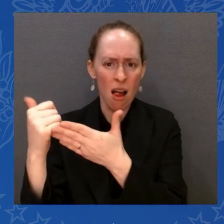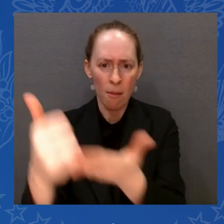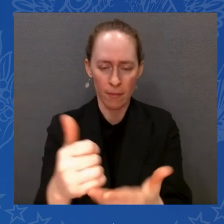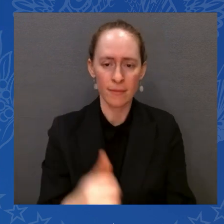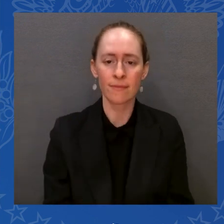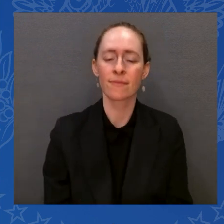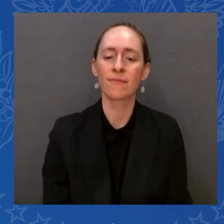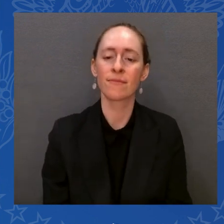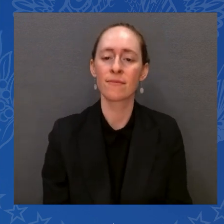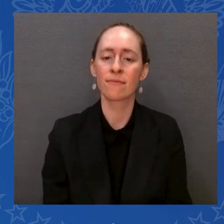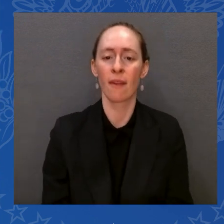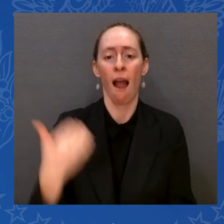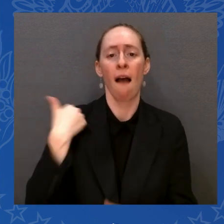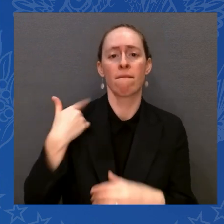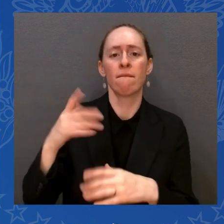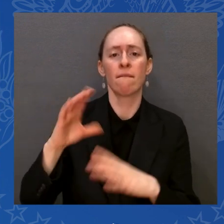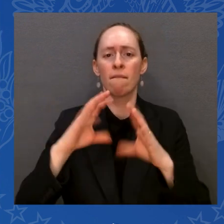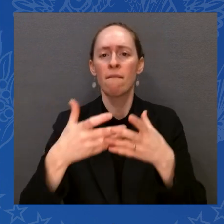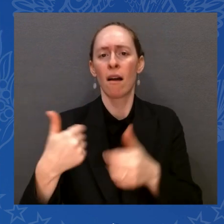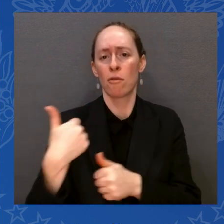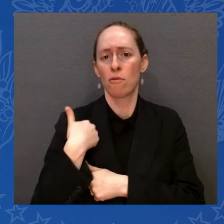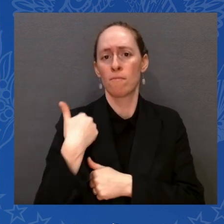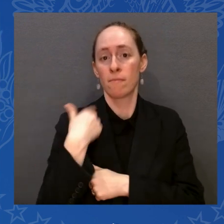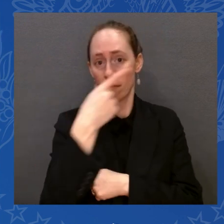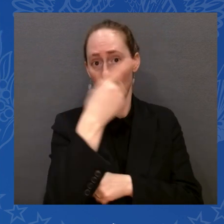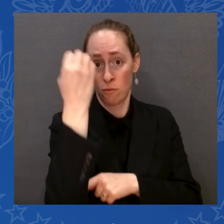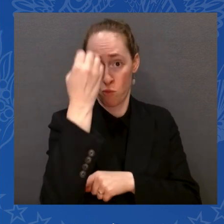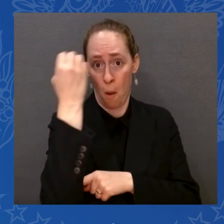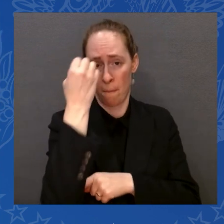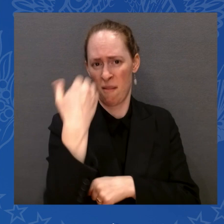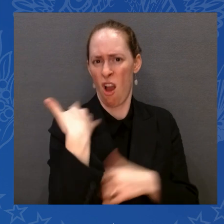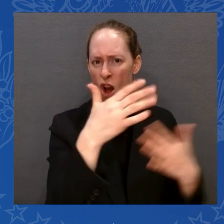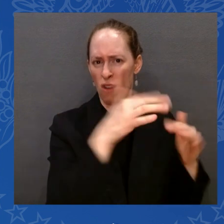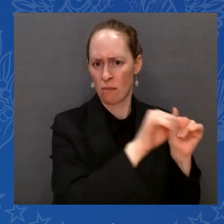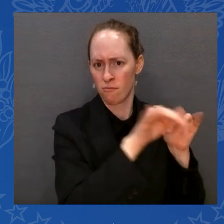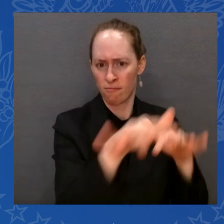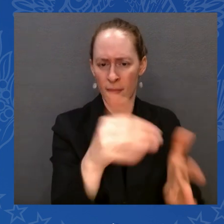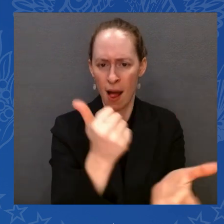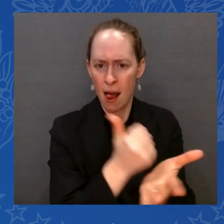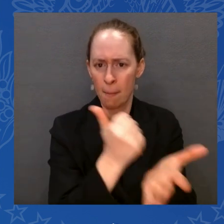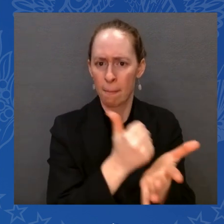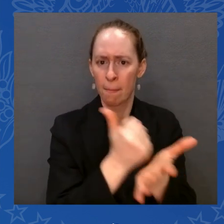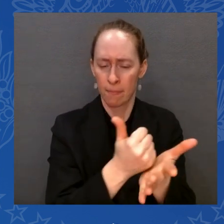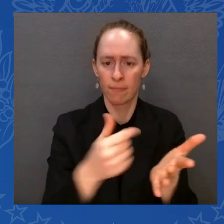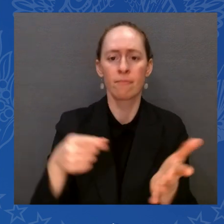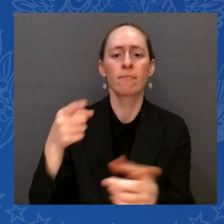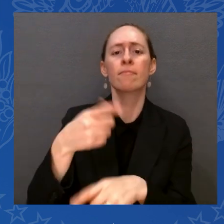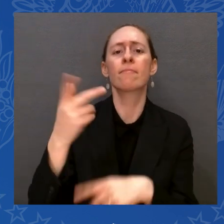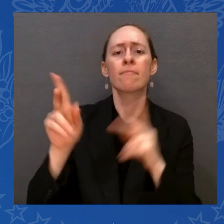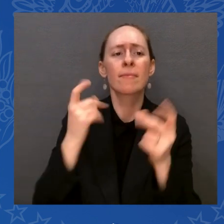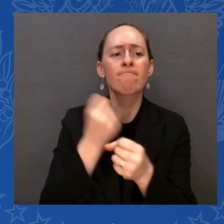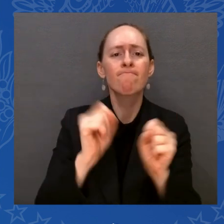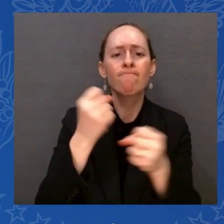In Syria, the U.S. is supporting humanitarian partners. We're responding with equipment and assistance and have been conducting urgent,